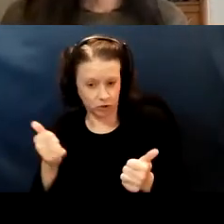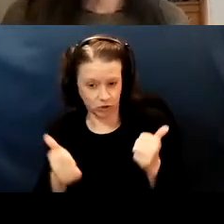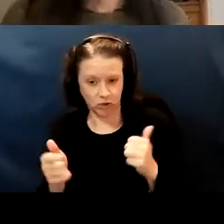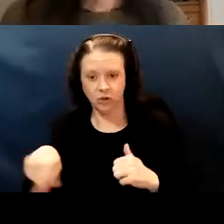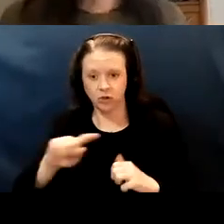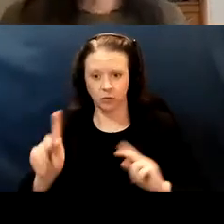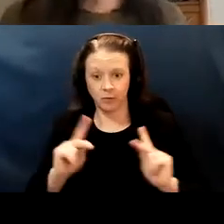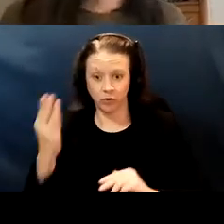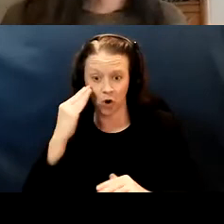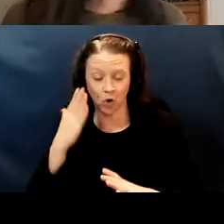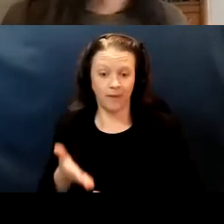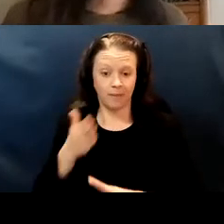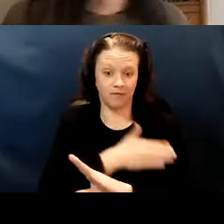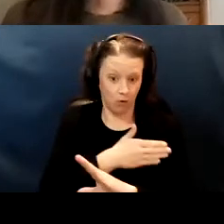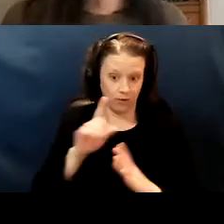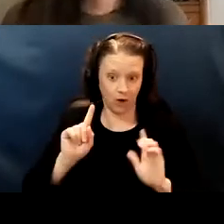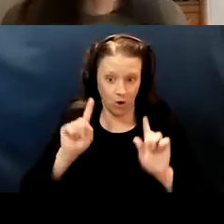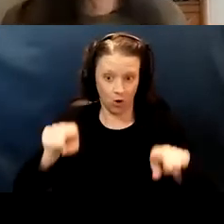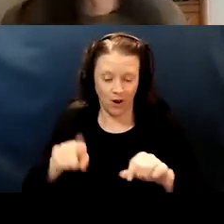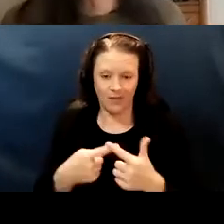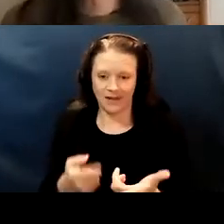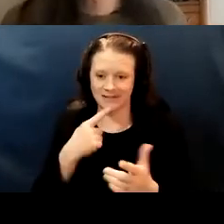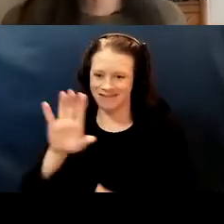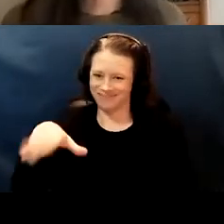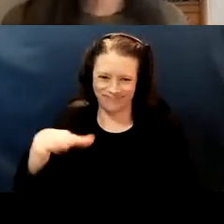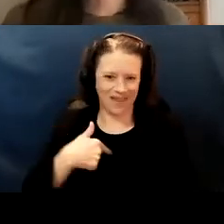and they can ask for live captions for instance if they know that